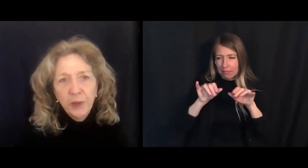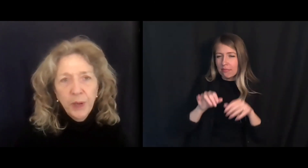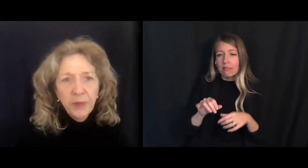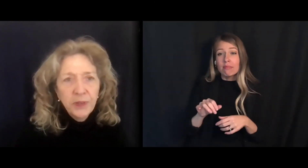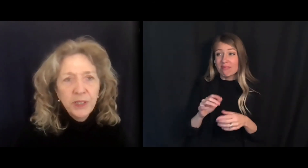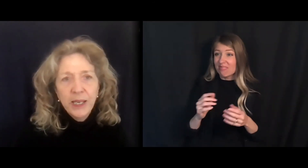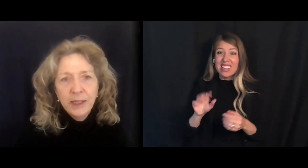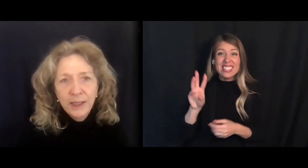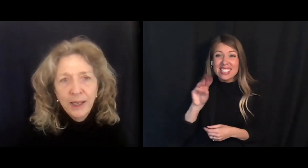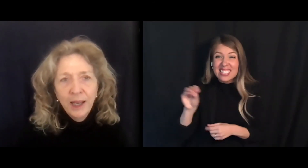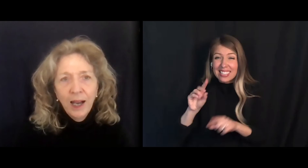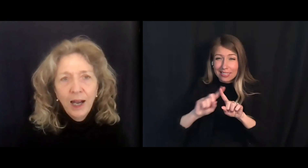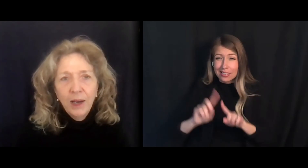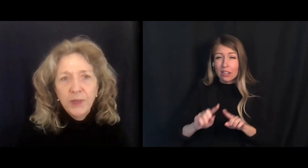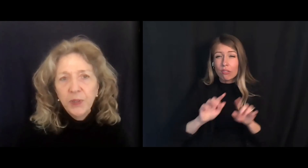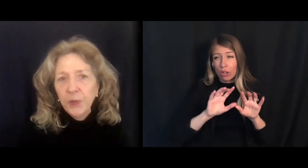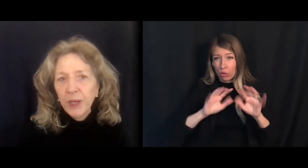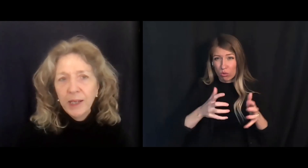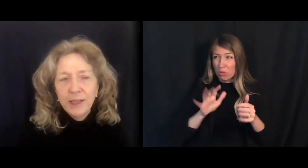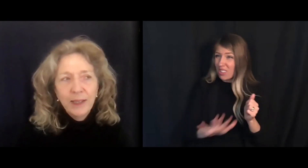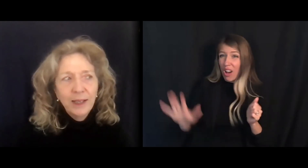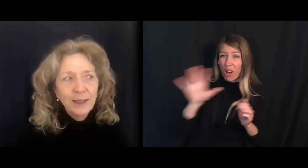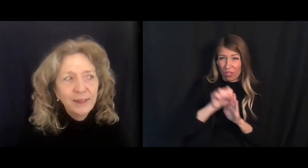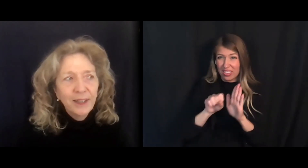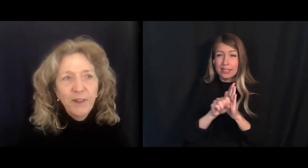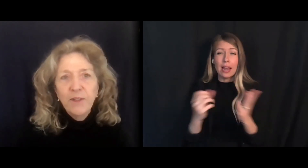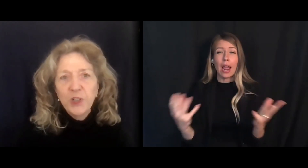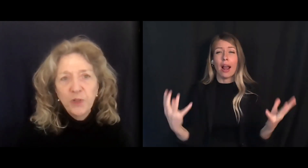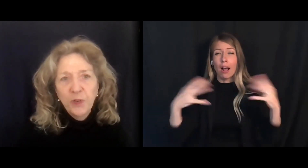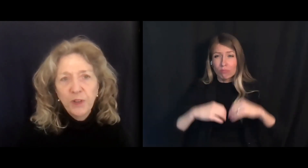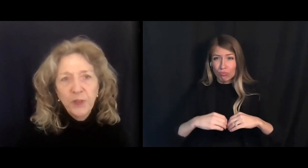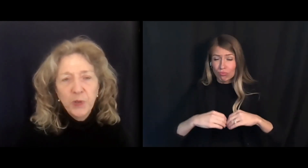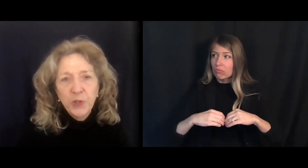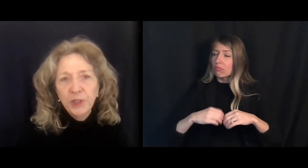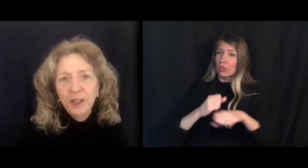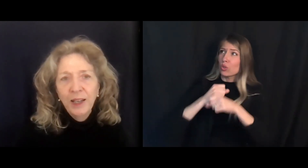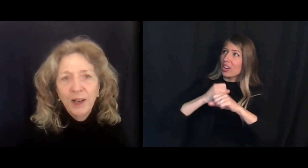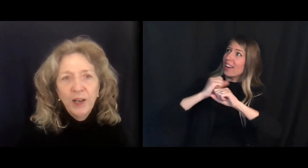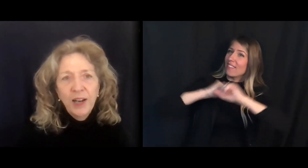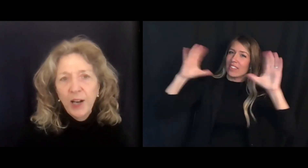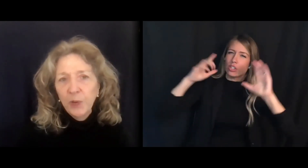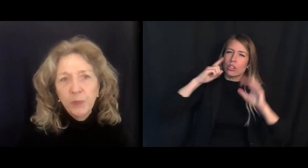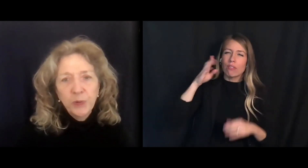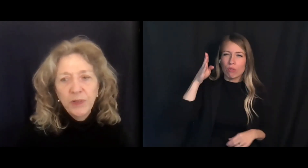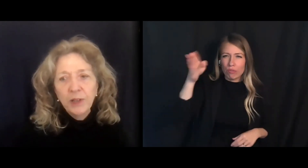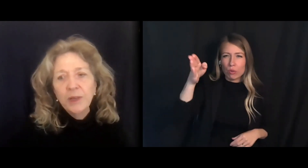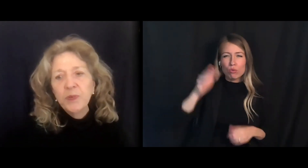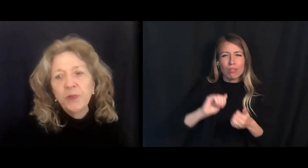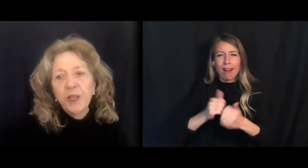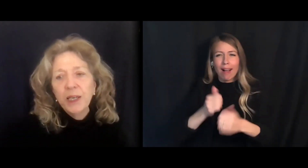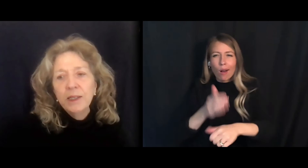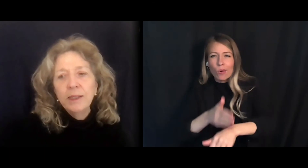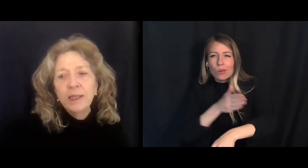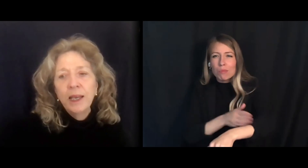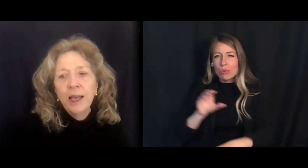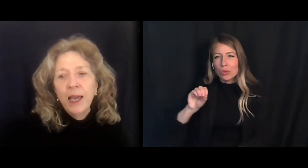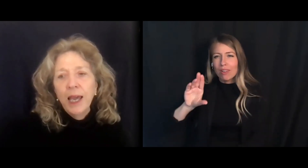around the state to create kind of a vision for the future on how to improve outcomes for kids.